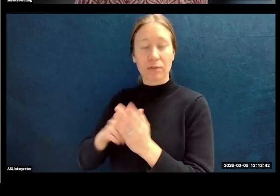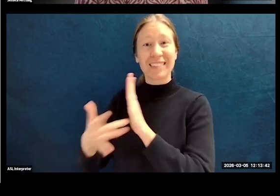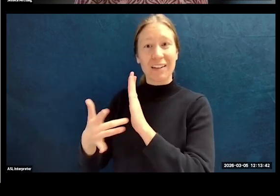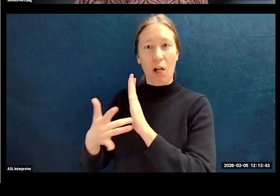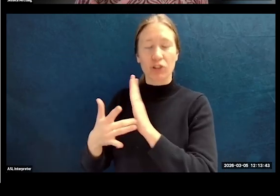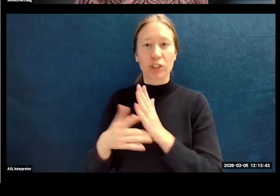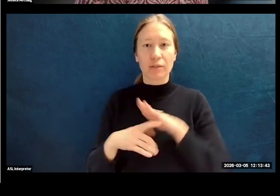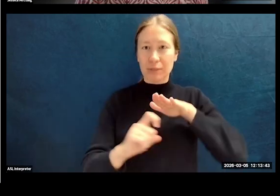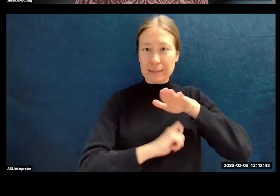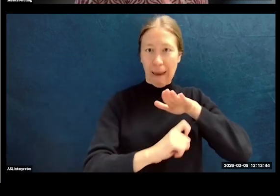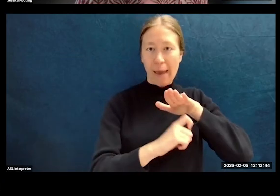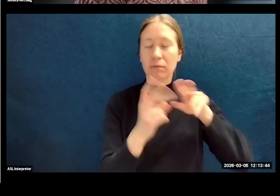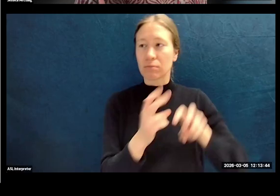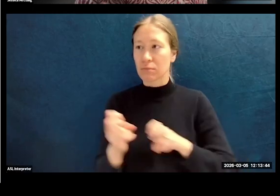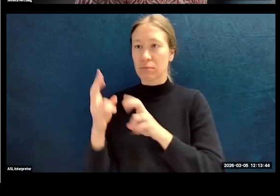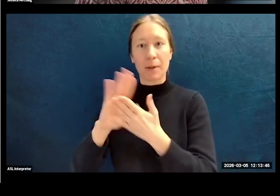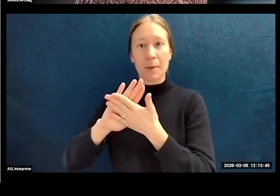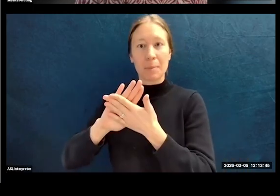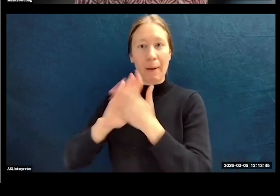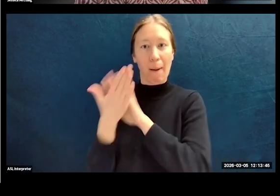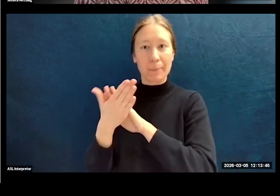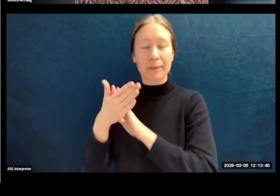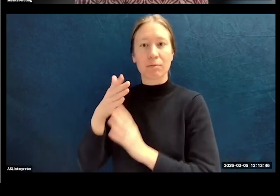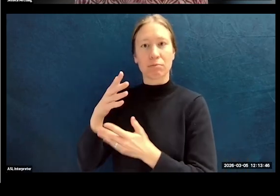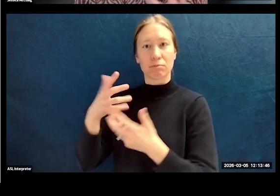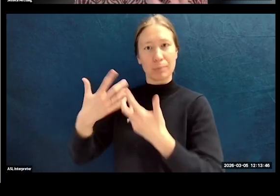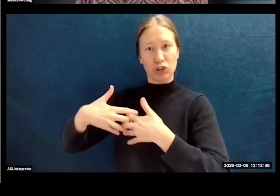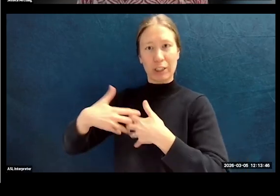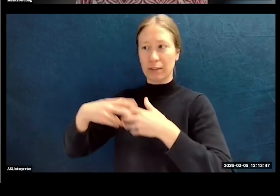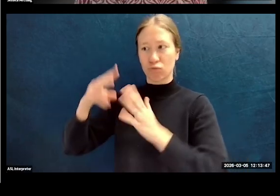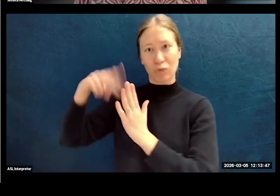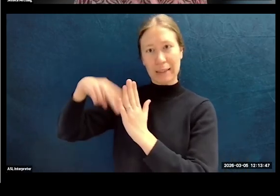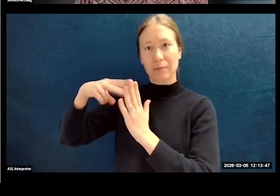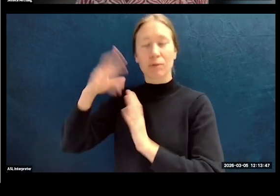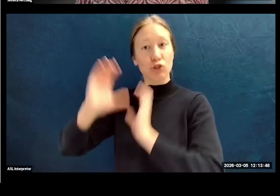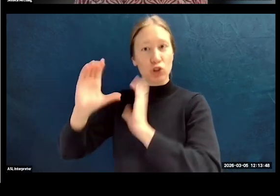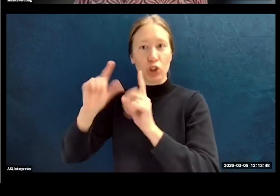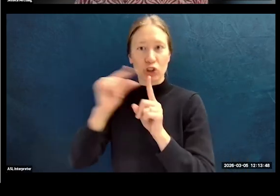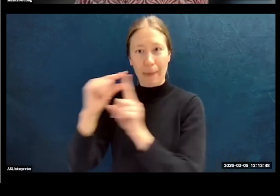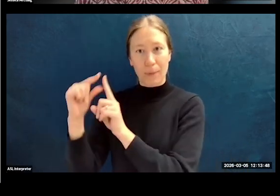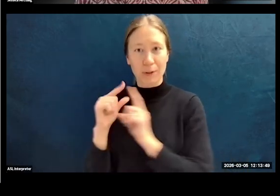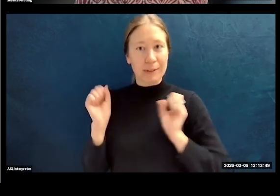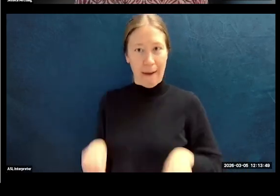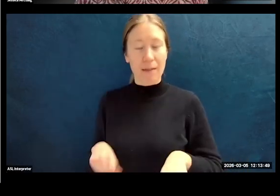into machine readable and searchable text, and this is a tool that is available in the Acrobat environment,